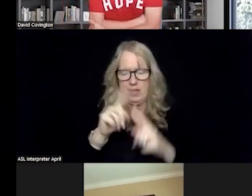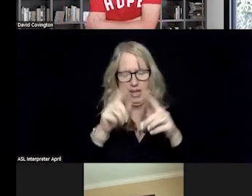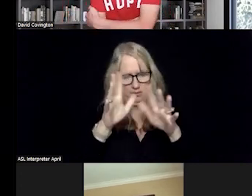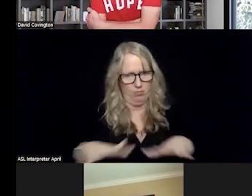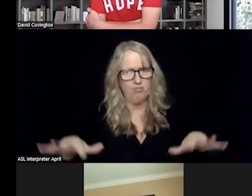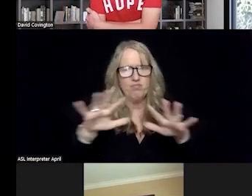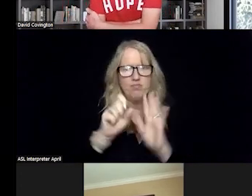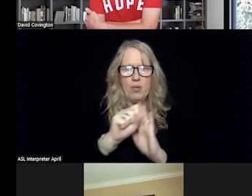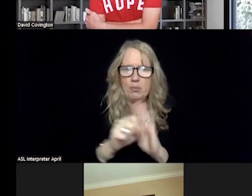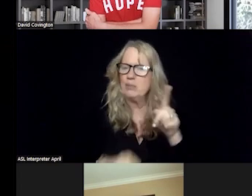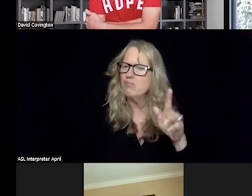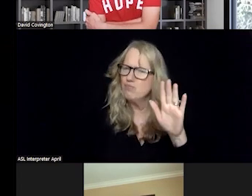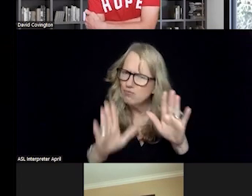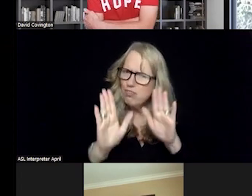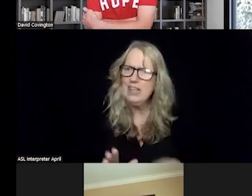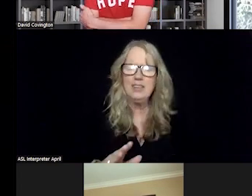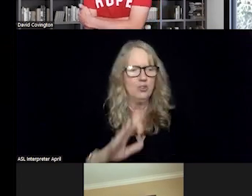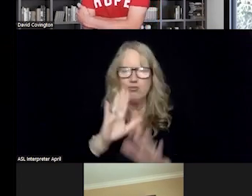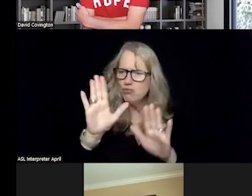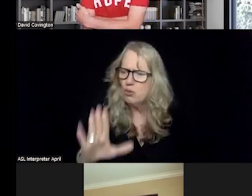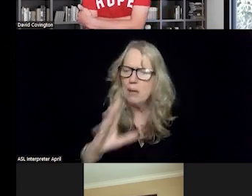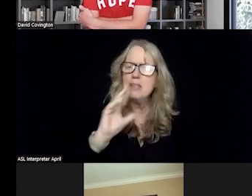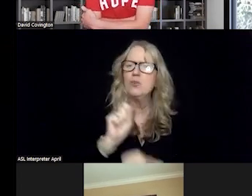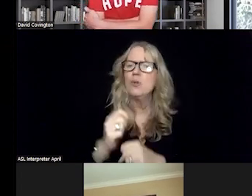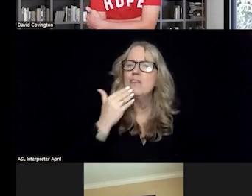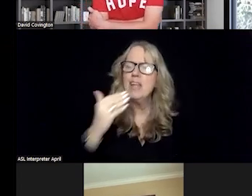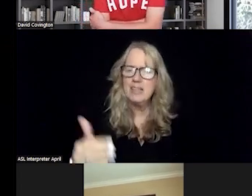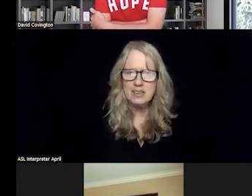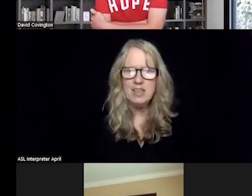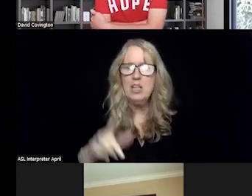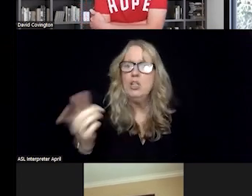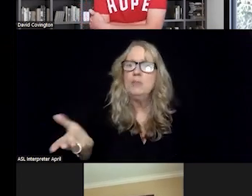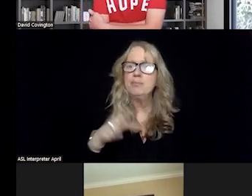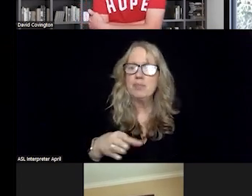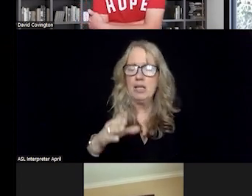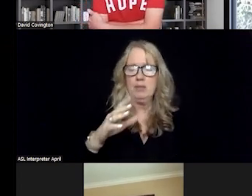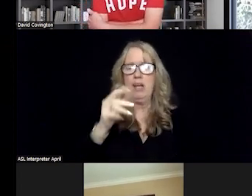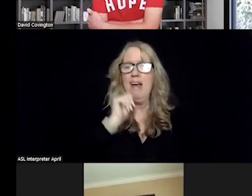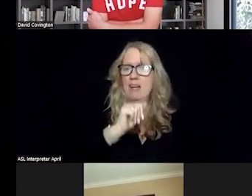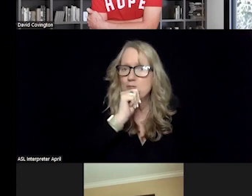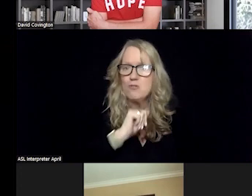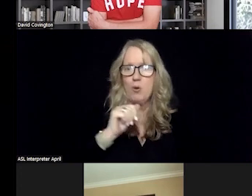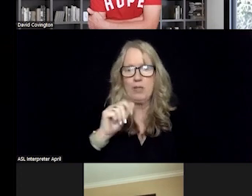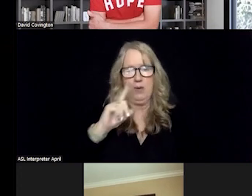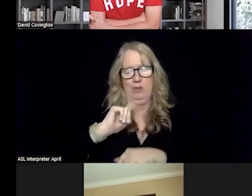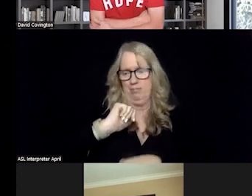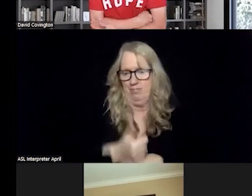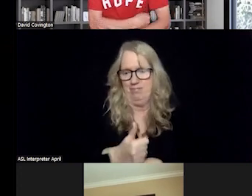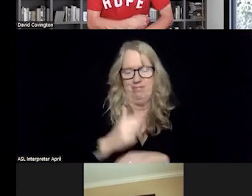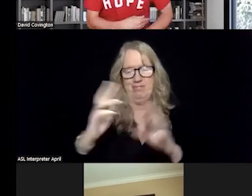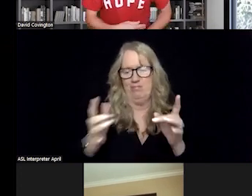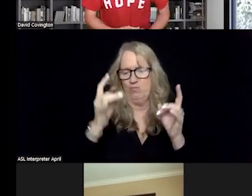TERRIFIC. TOM, ARIZONA WAS PIONEERING CRISIS RECEIVING